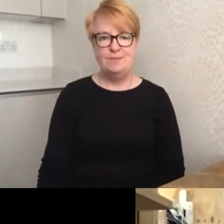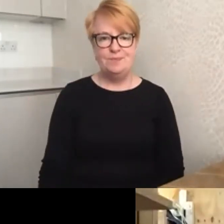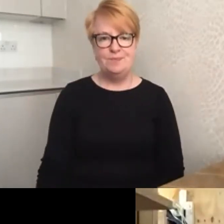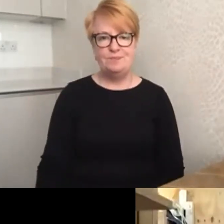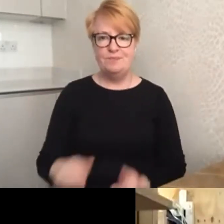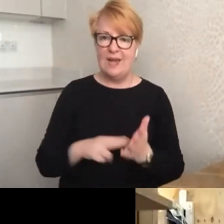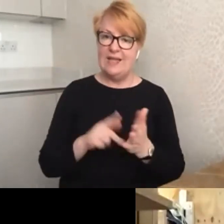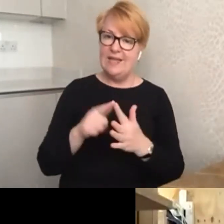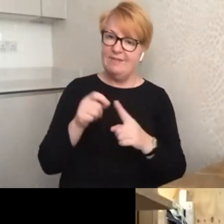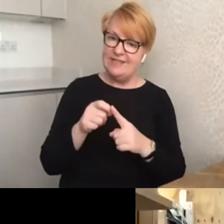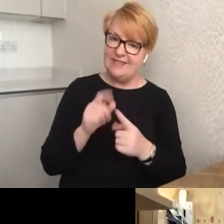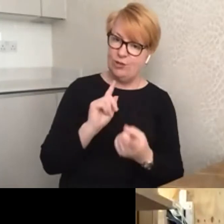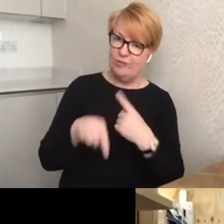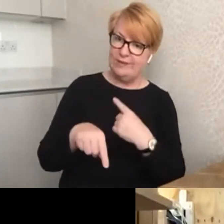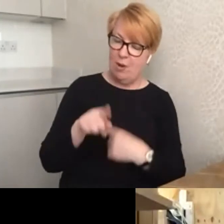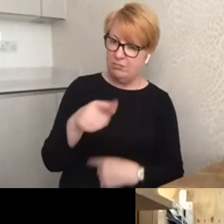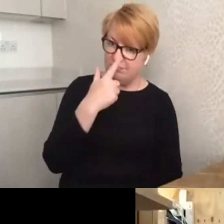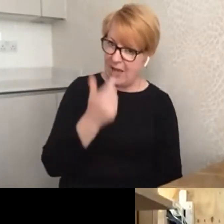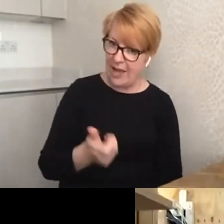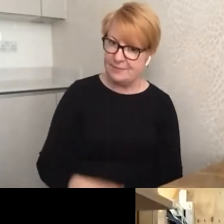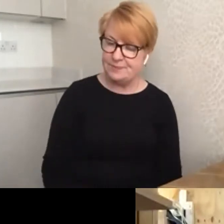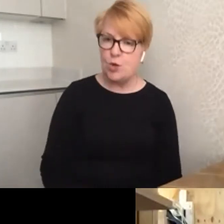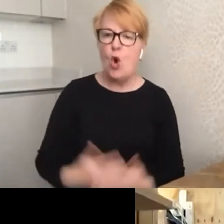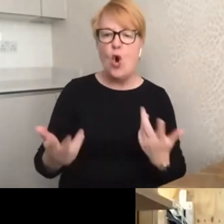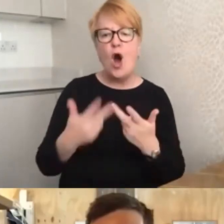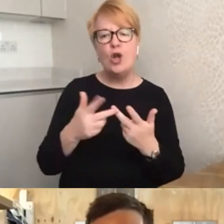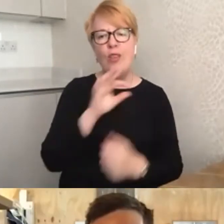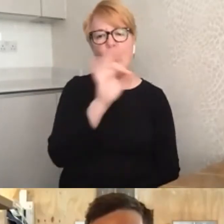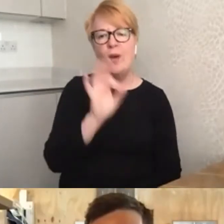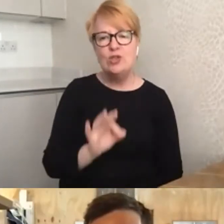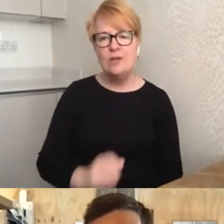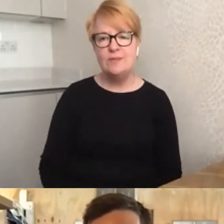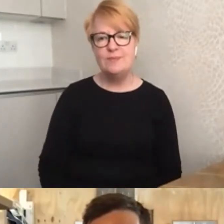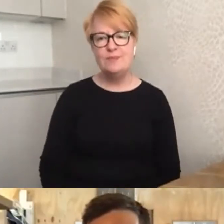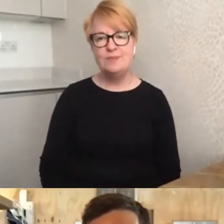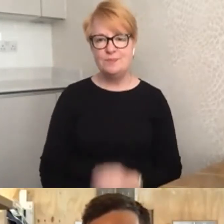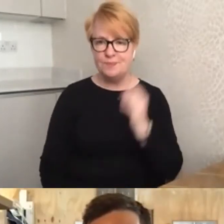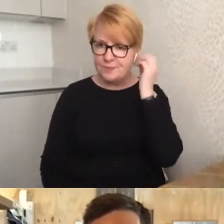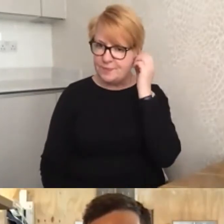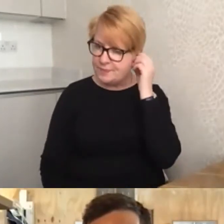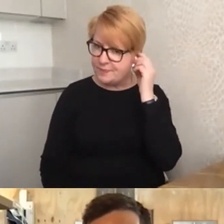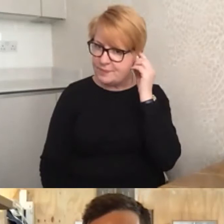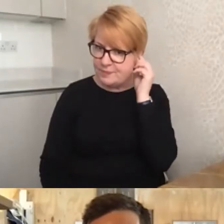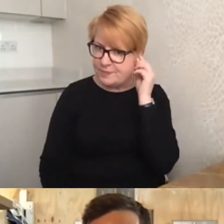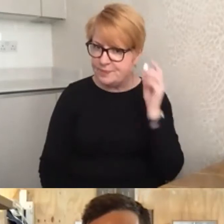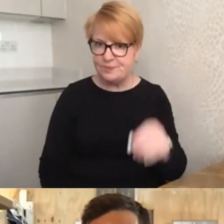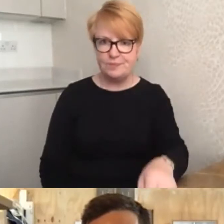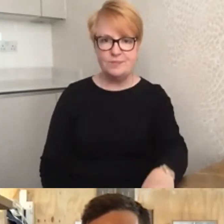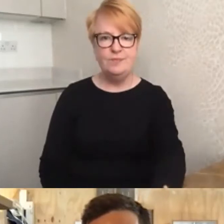to that? Or do you want another question? >> NEPHERTITI: I'm just taking Mat said